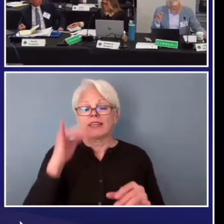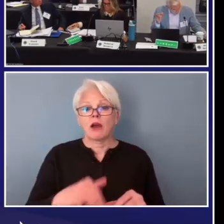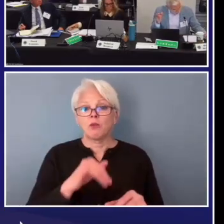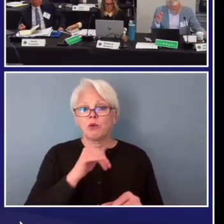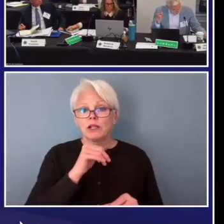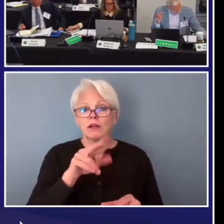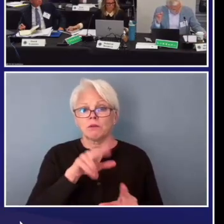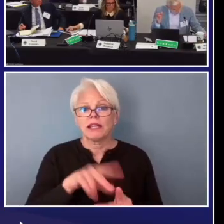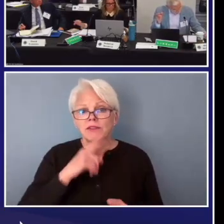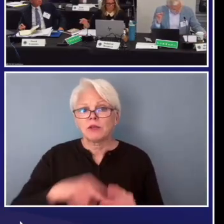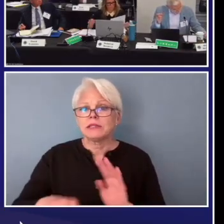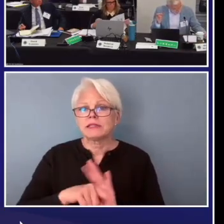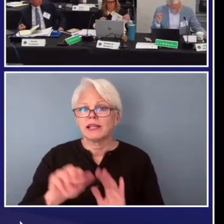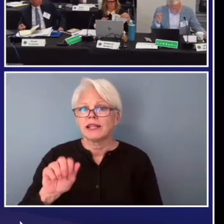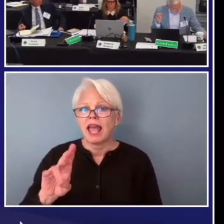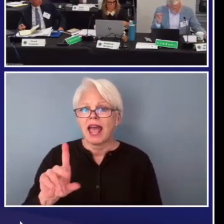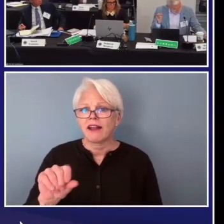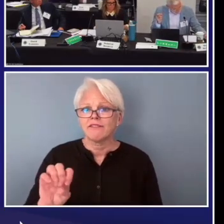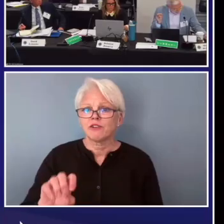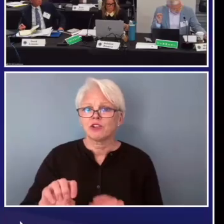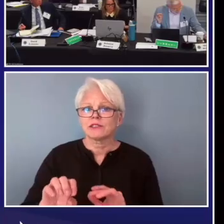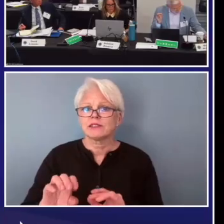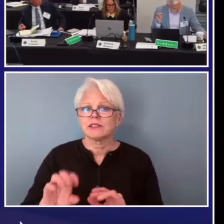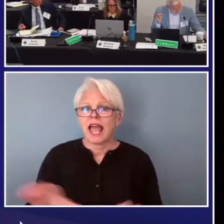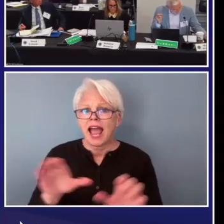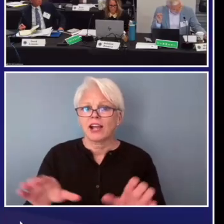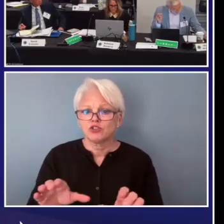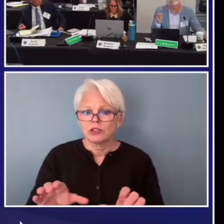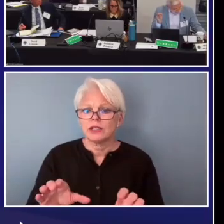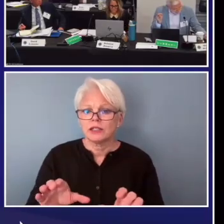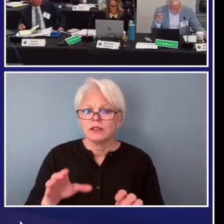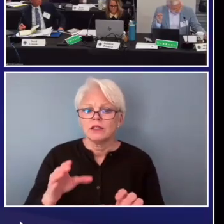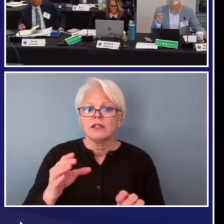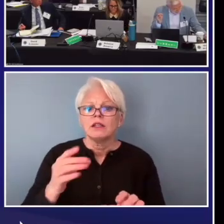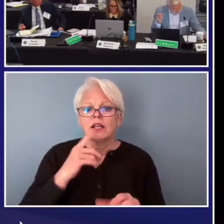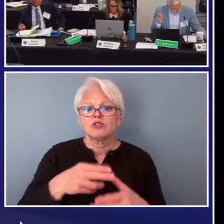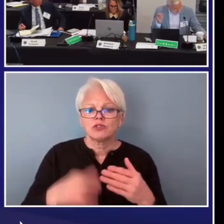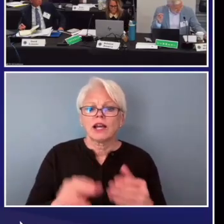action, was a result of the agency's failure to respect the institution state admission, including religious mission, and